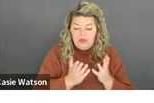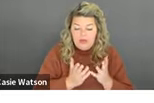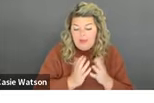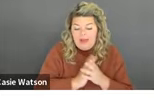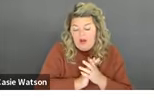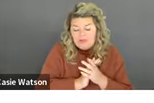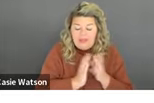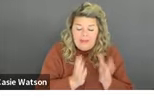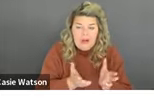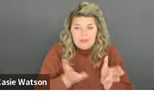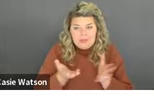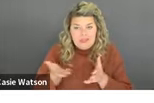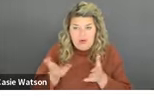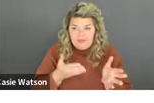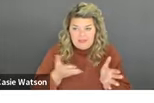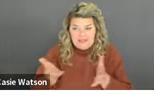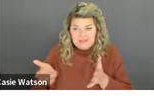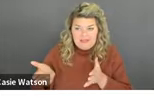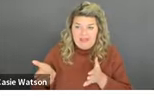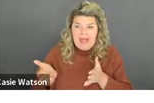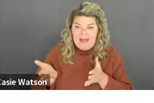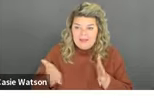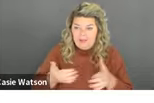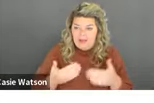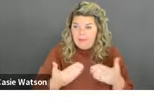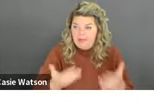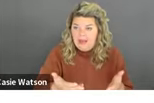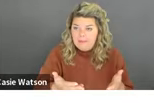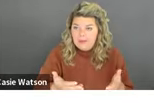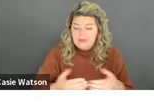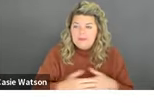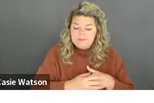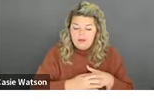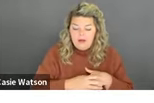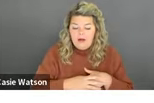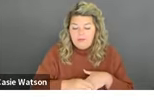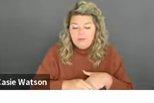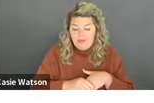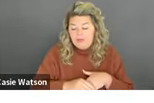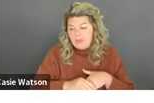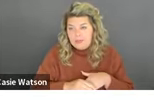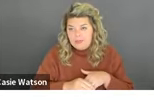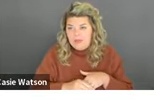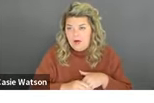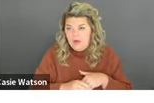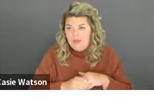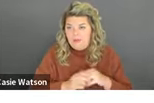And also, they probably know if there's any specific apps that would help them, they would probably know